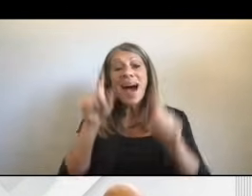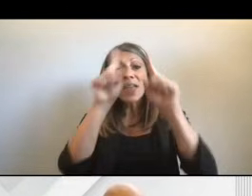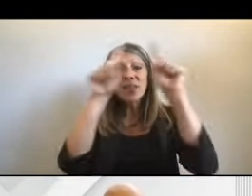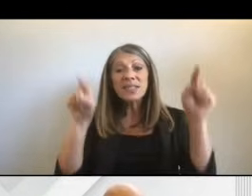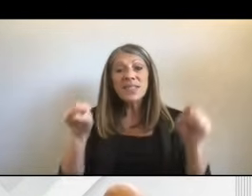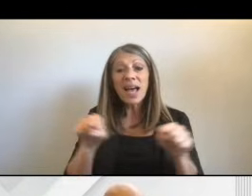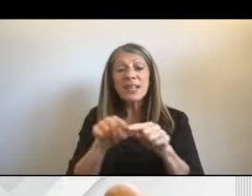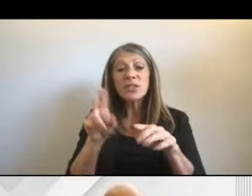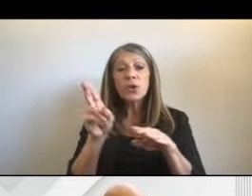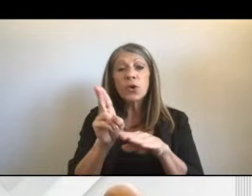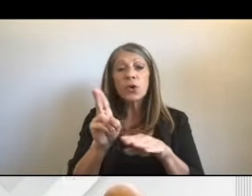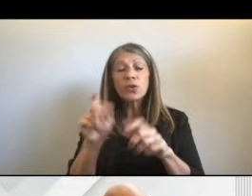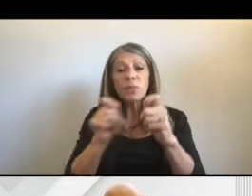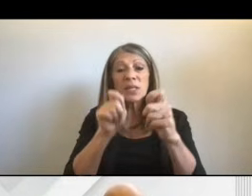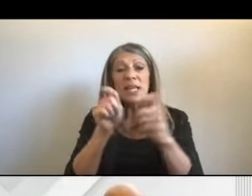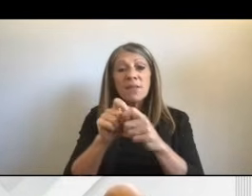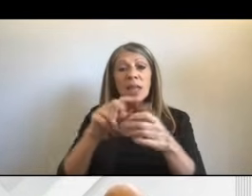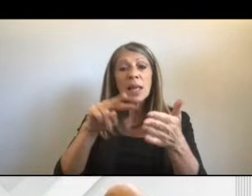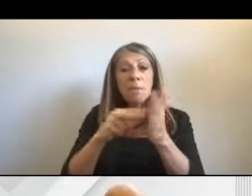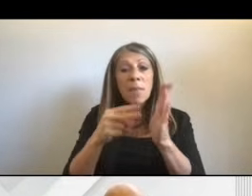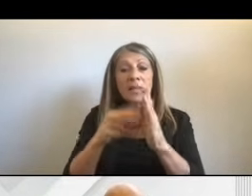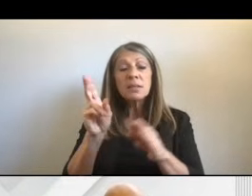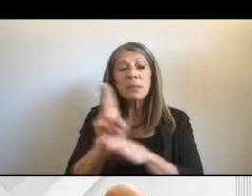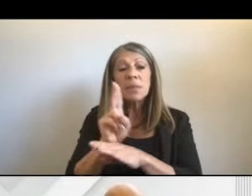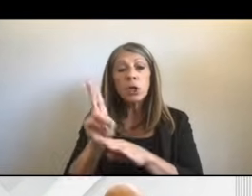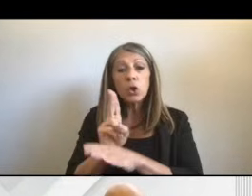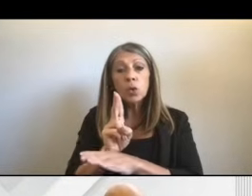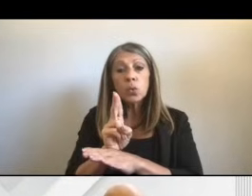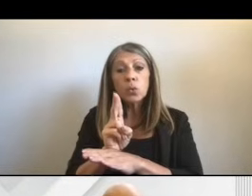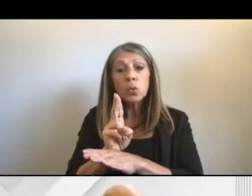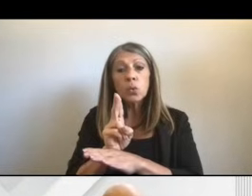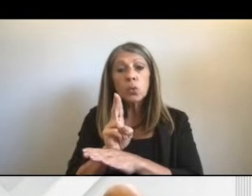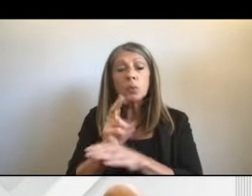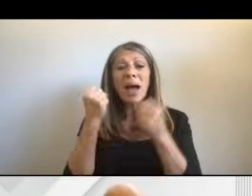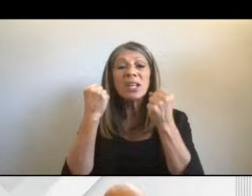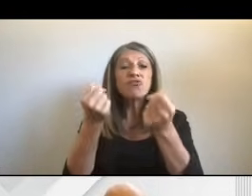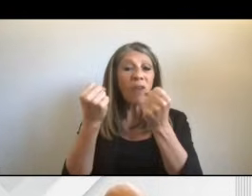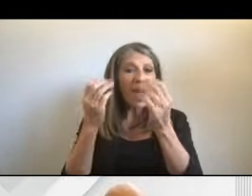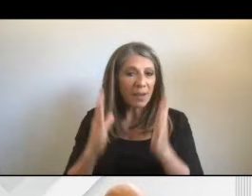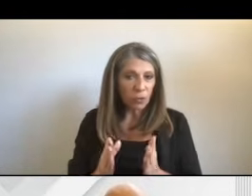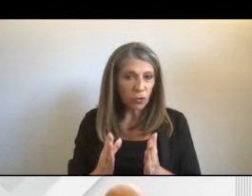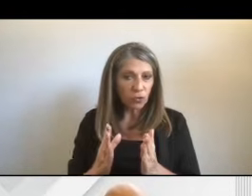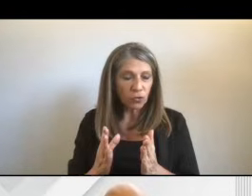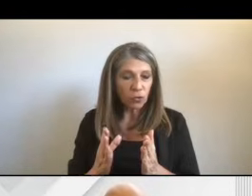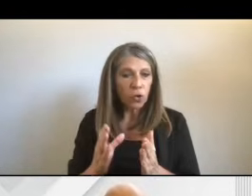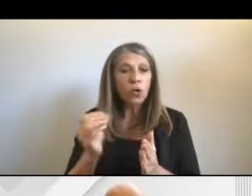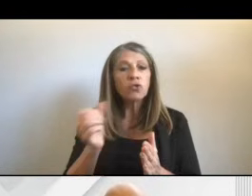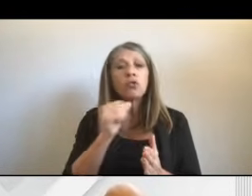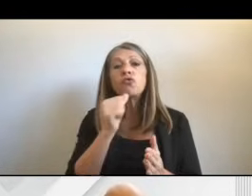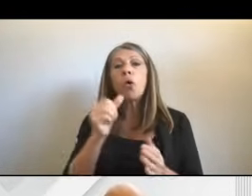are specifically meant to be used by drivers. So don't worry, we're not requiring these